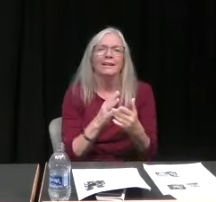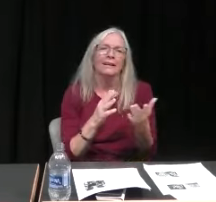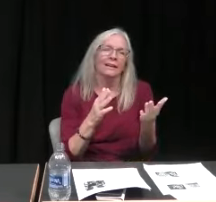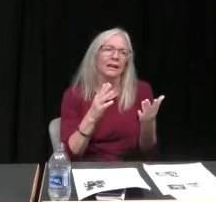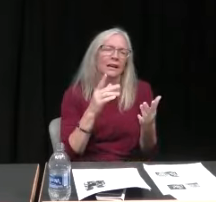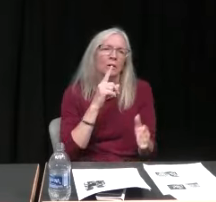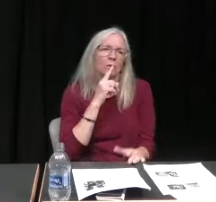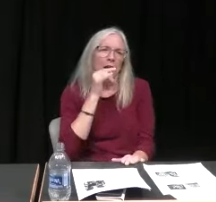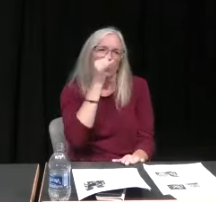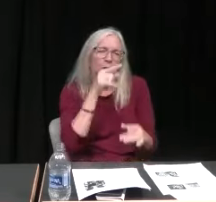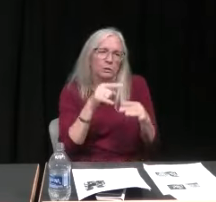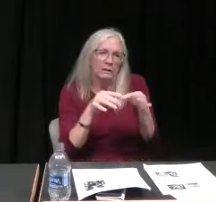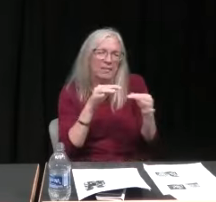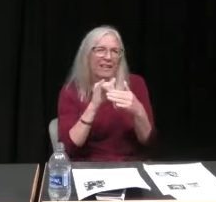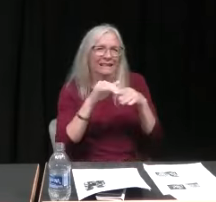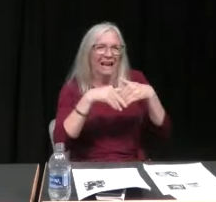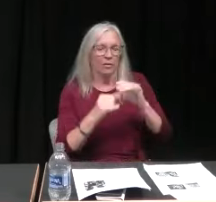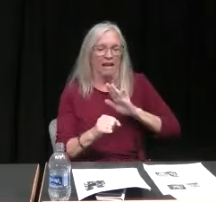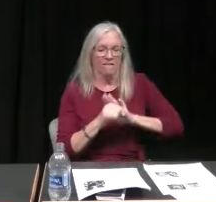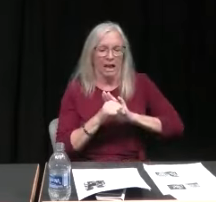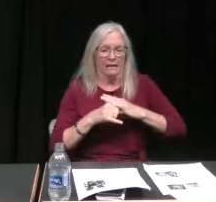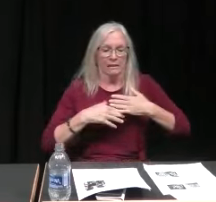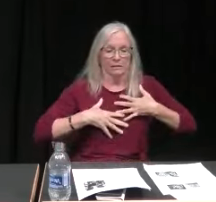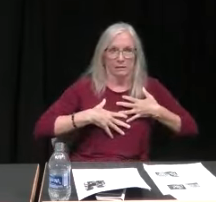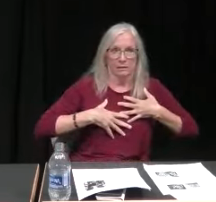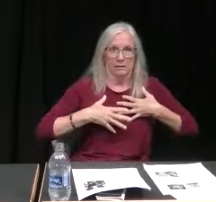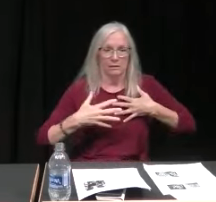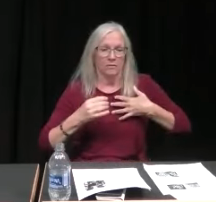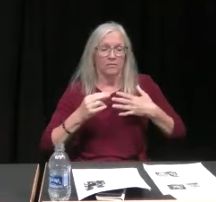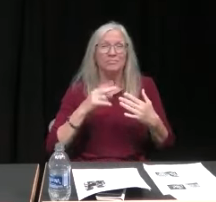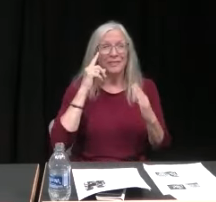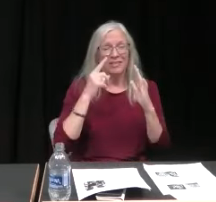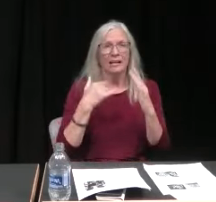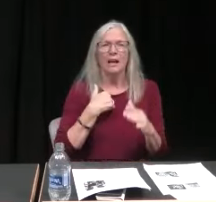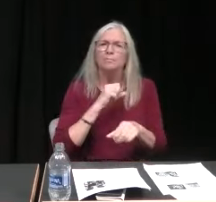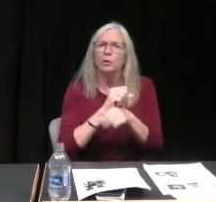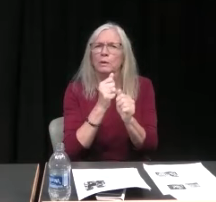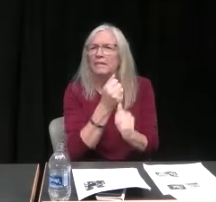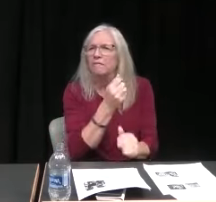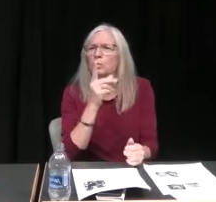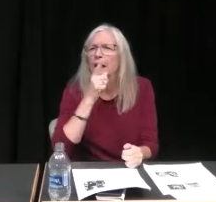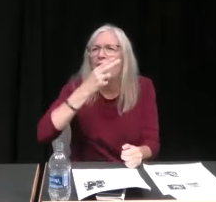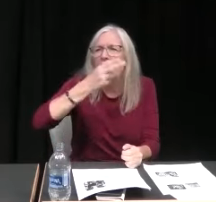part of their identity we would capitalize the word deaf as opposed to having at a lowercase